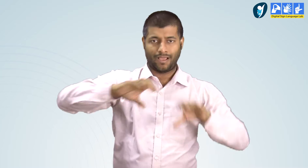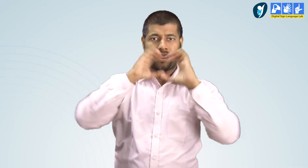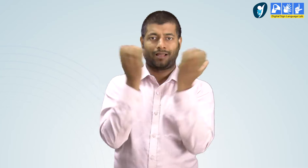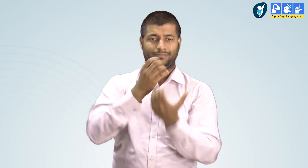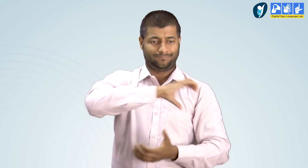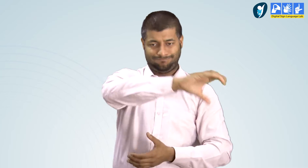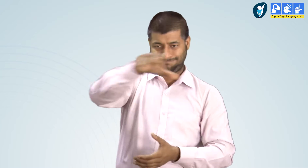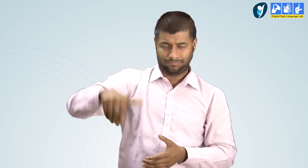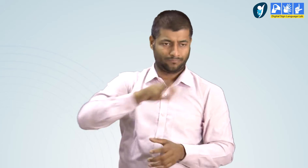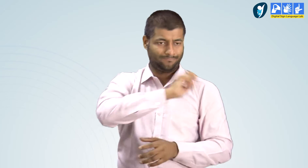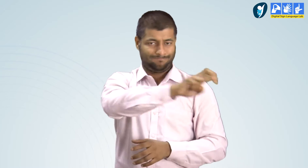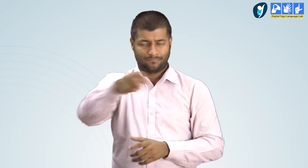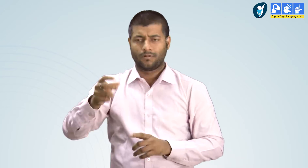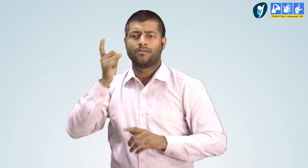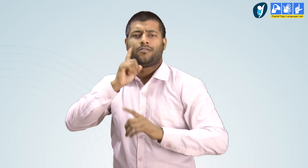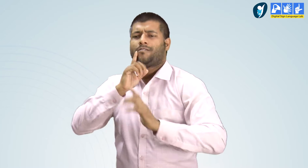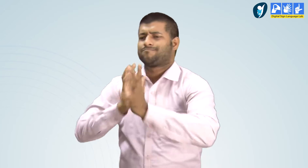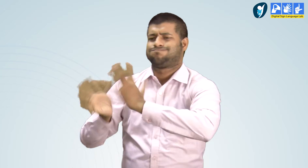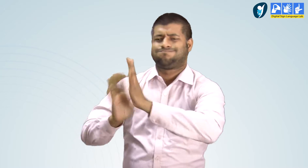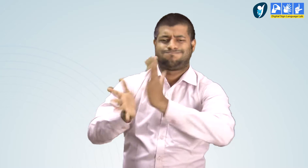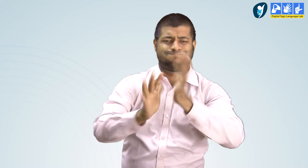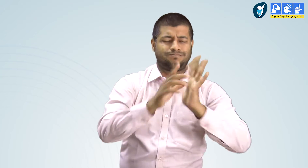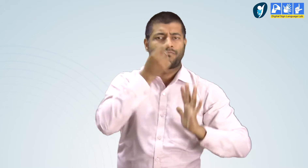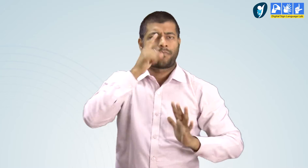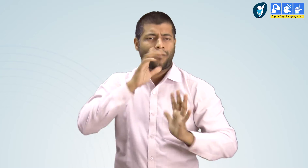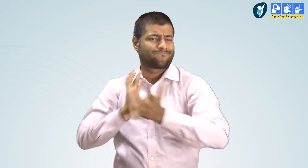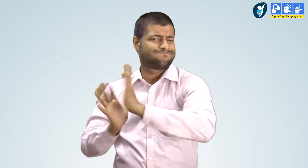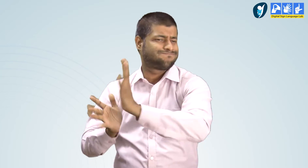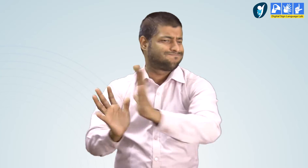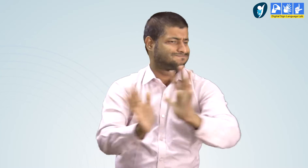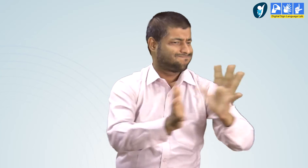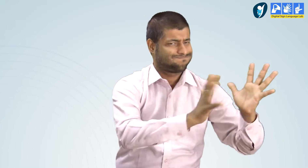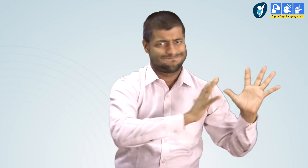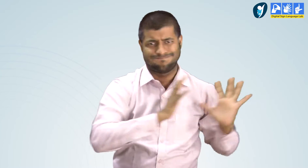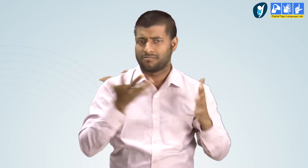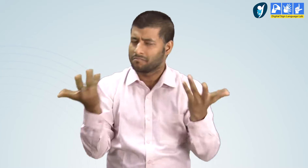Engaging in your child's classroom,